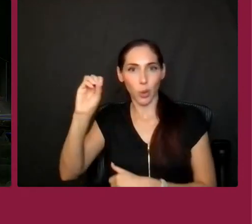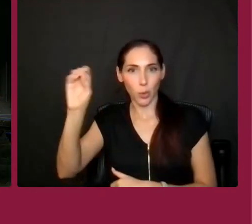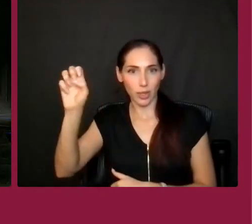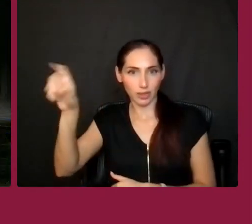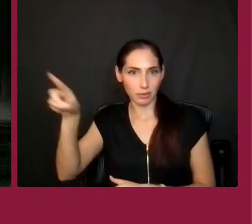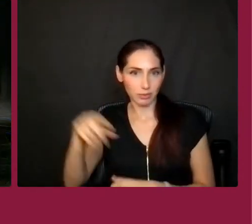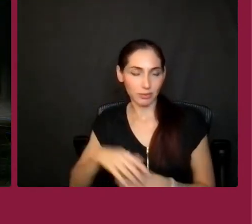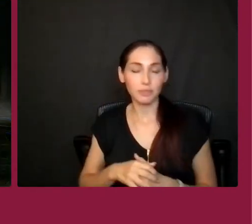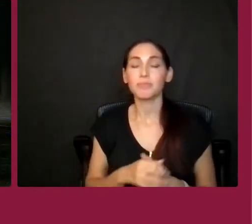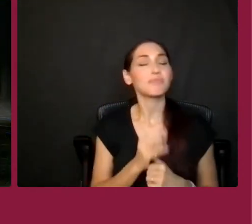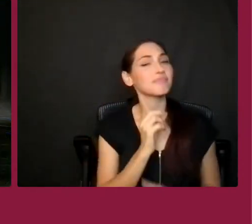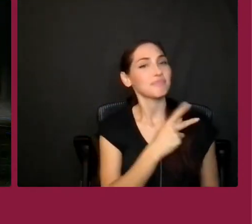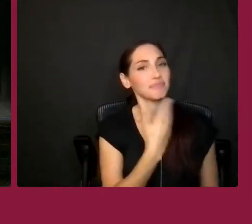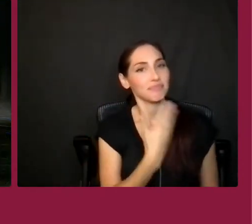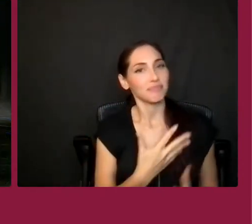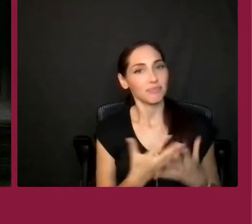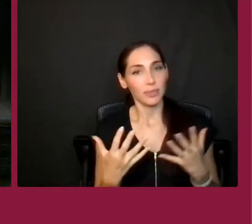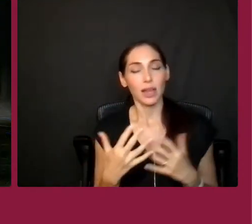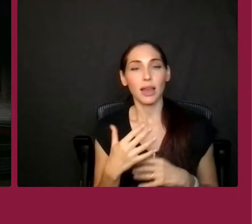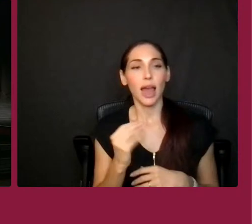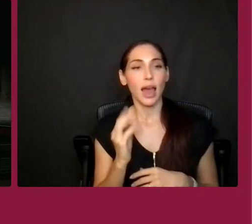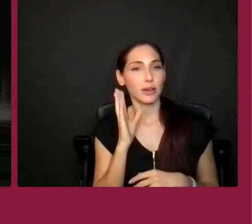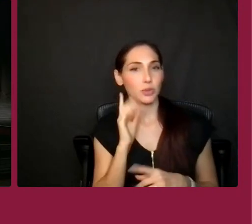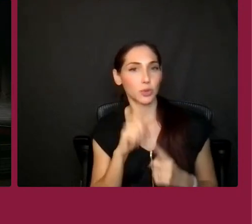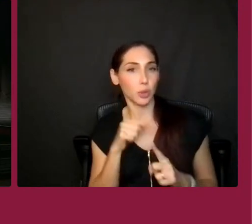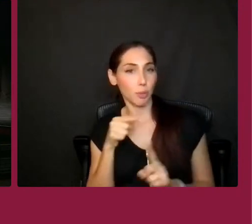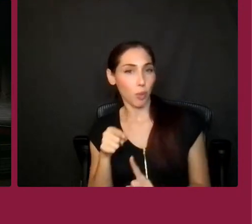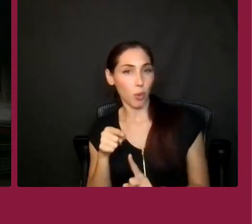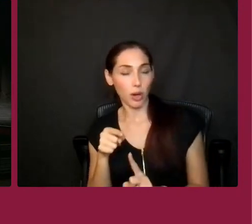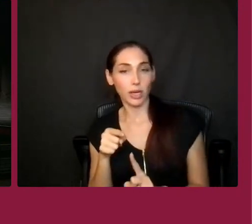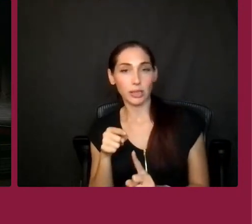Thank you very much. And to your point, Trustee Gaines, we did have